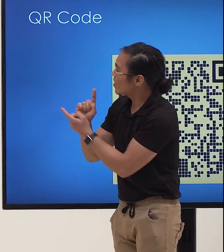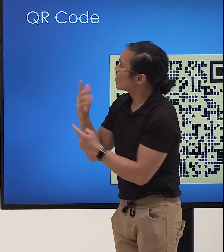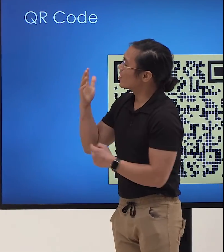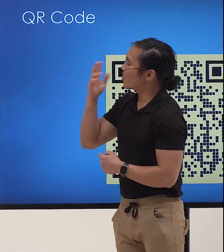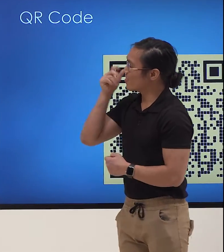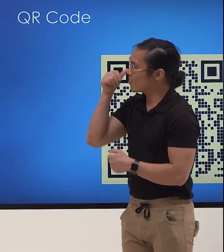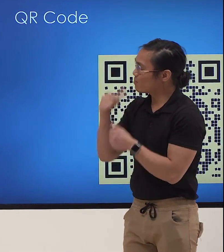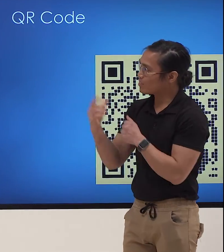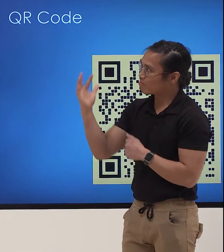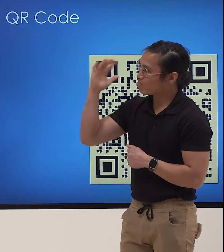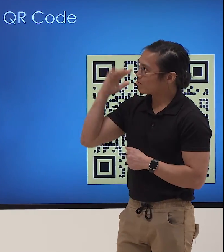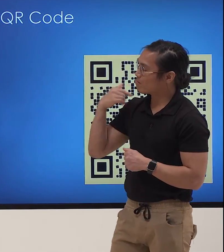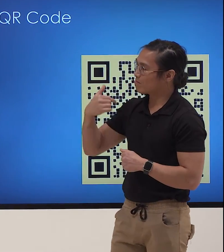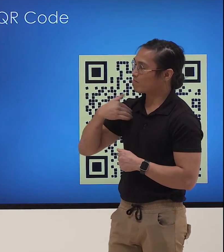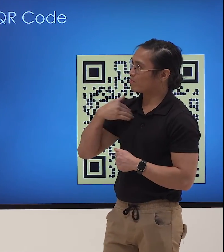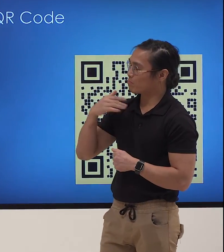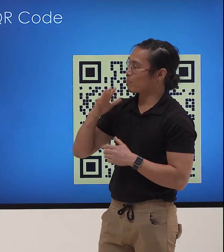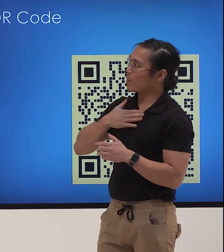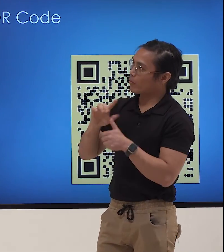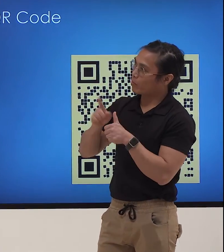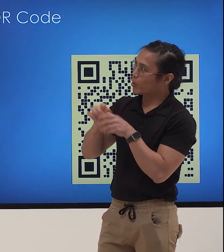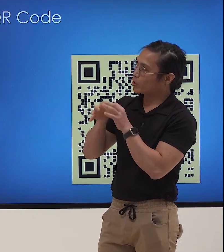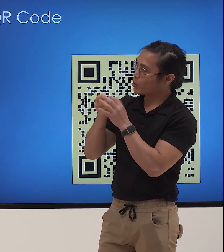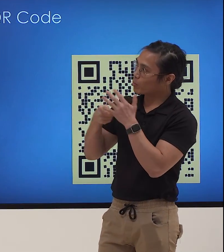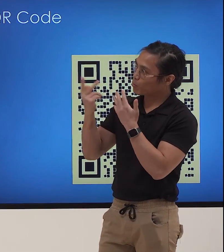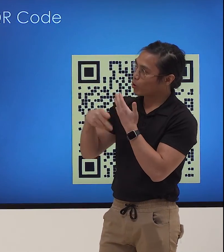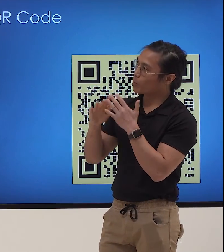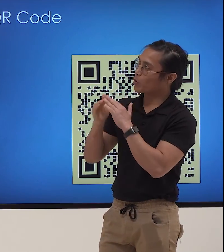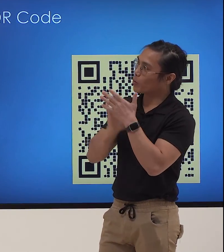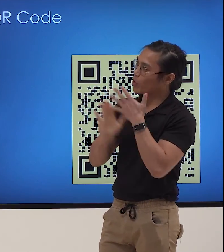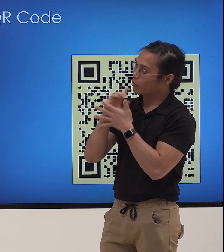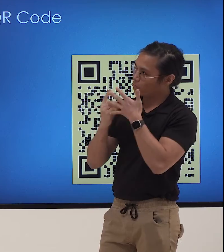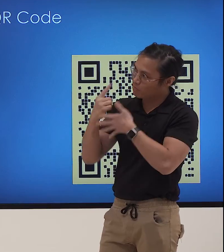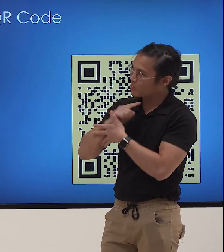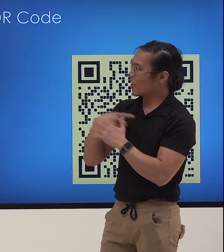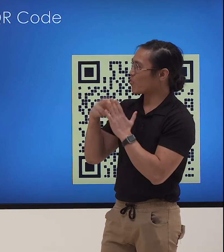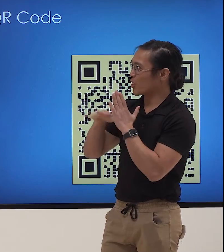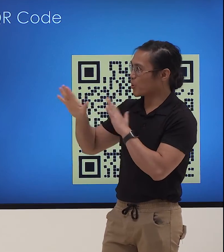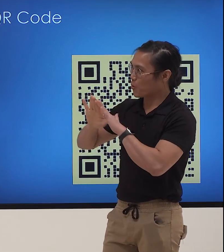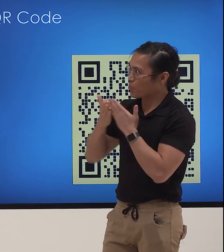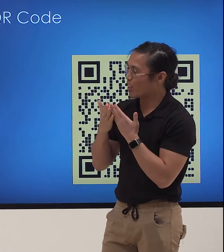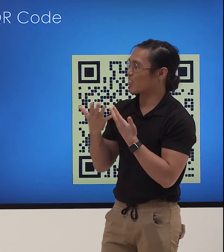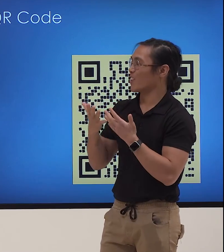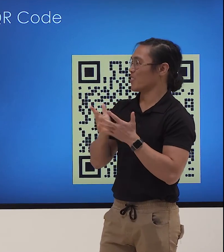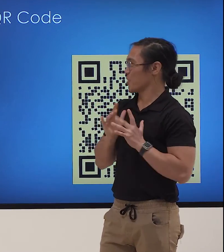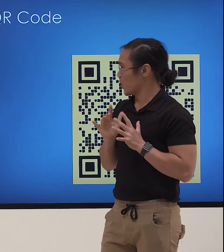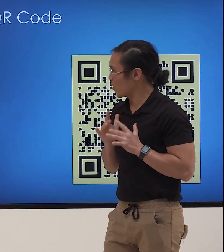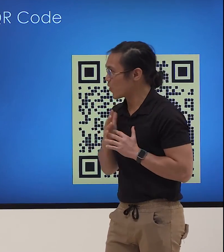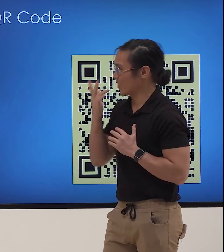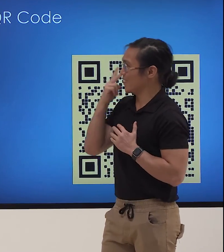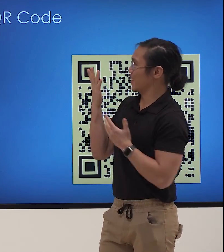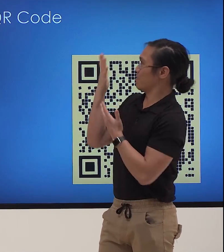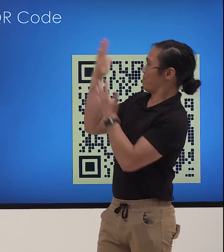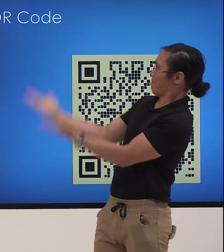in my interpreting program, I read your book and I found it very informative. Now to see you in person, this is awesome!